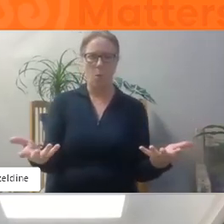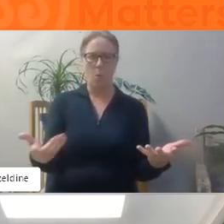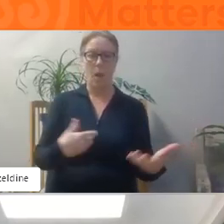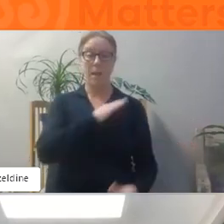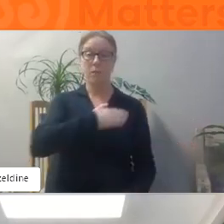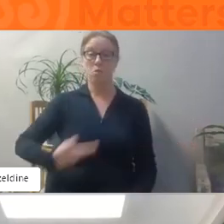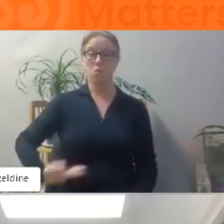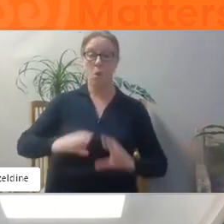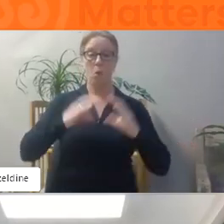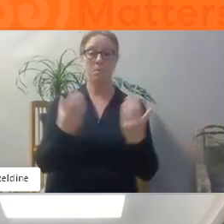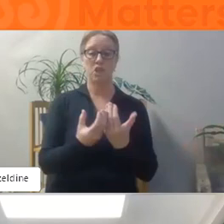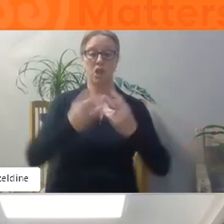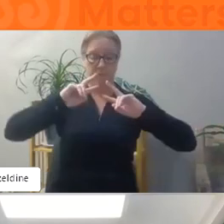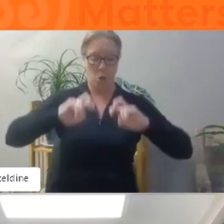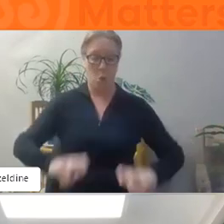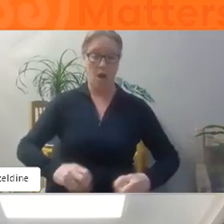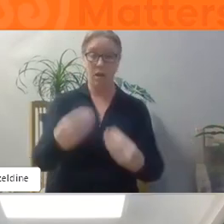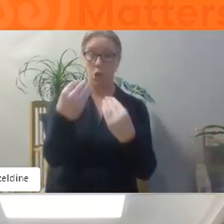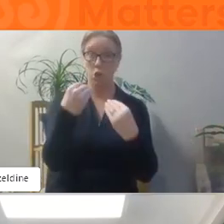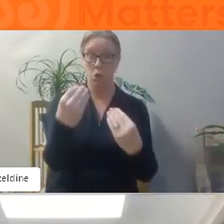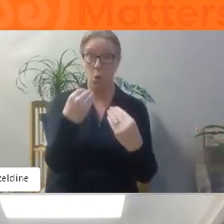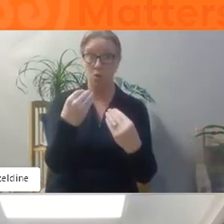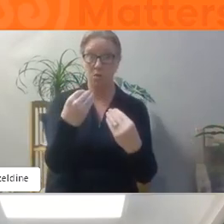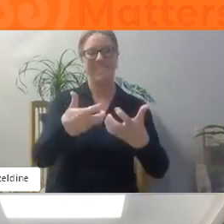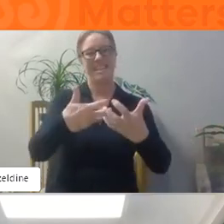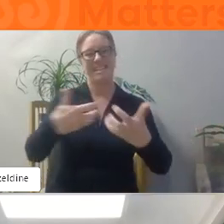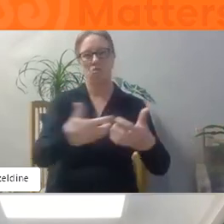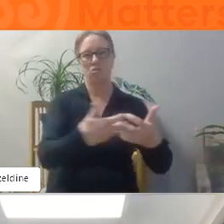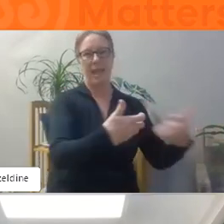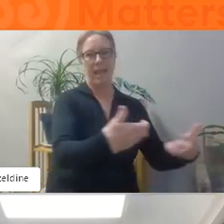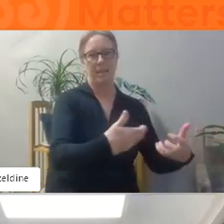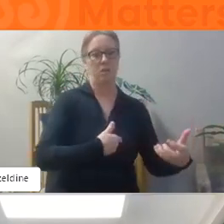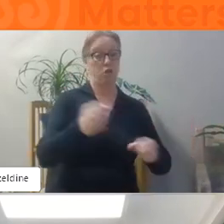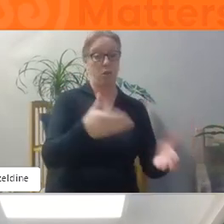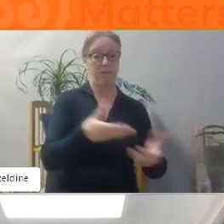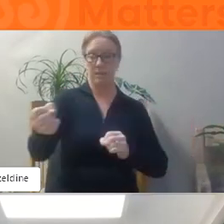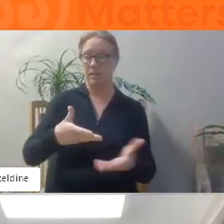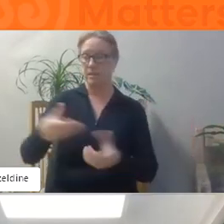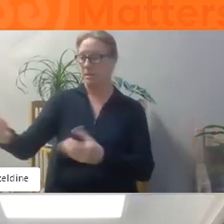taught us nothing else, that segregated services lead to -- they create